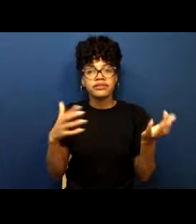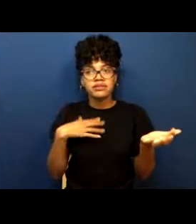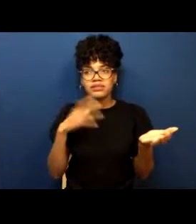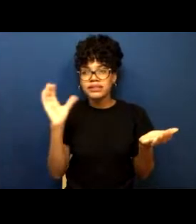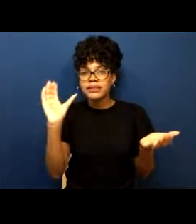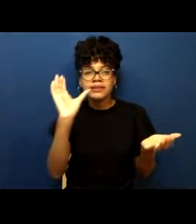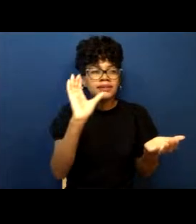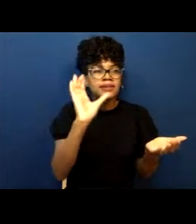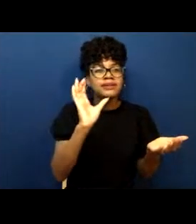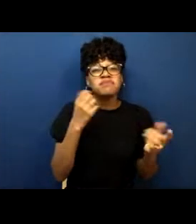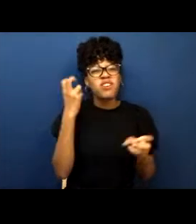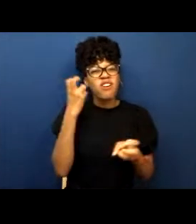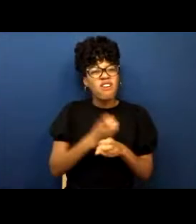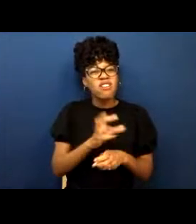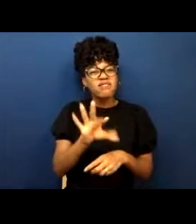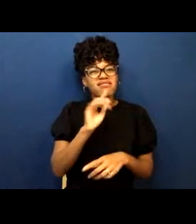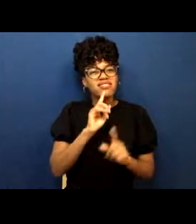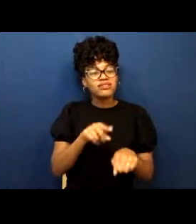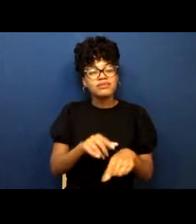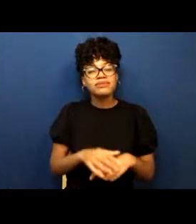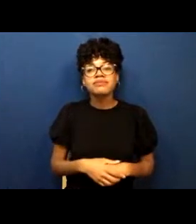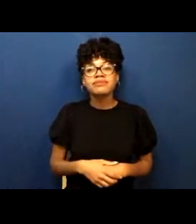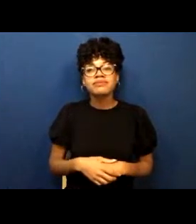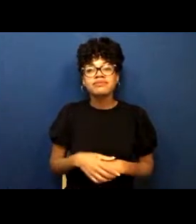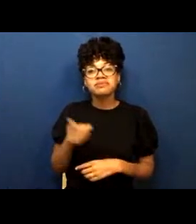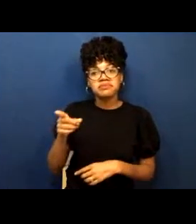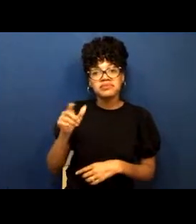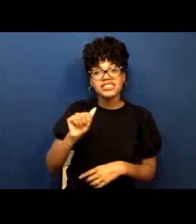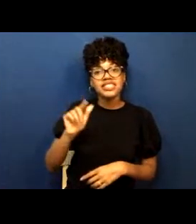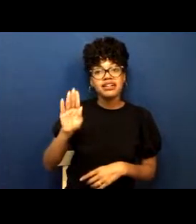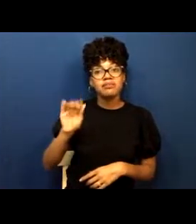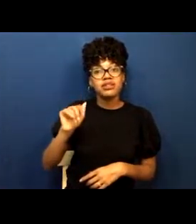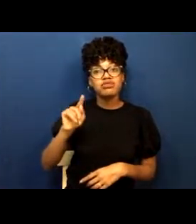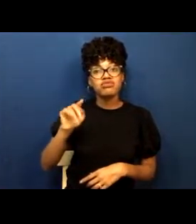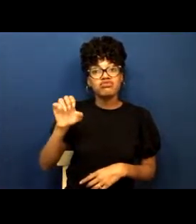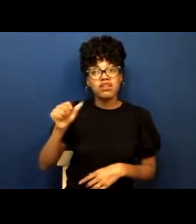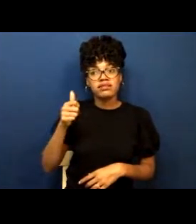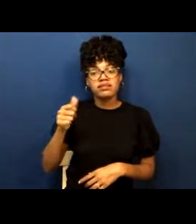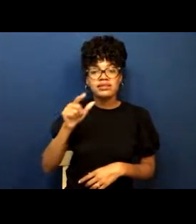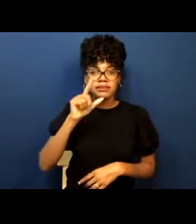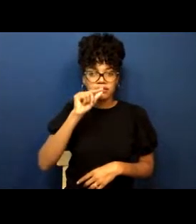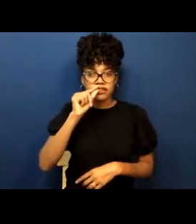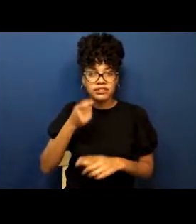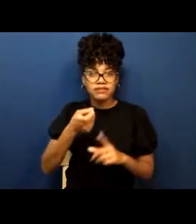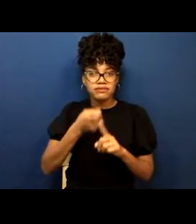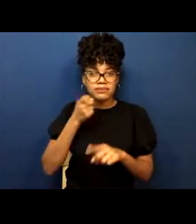to figure out. Albatrosses like many other seabirds face some conservation challenges out at sea.